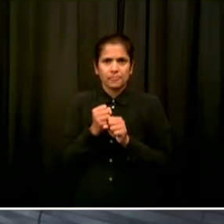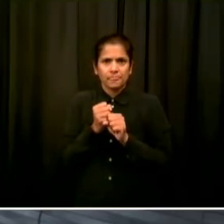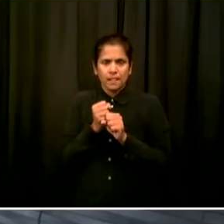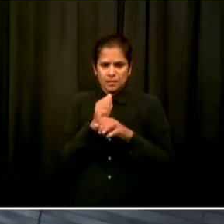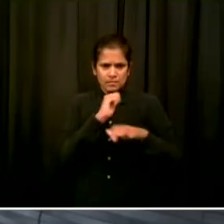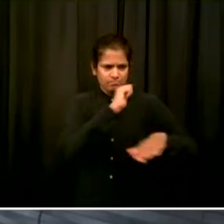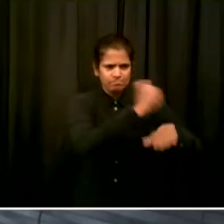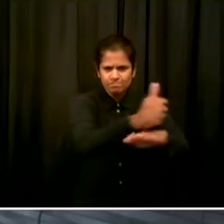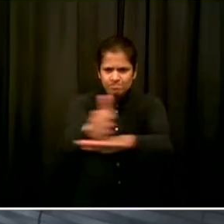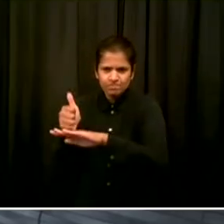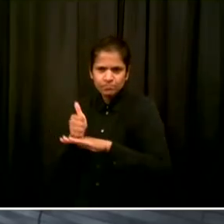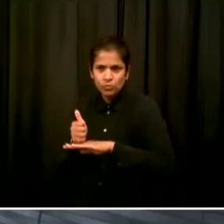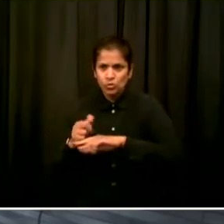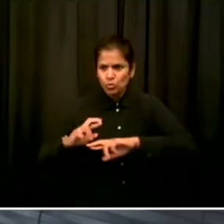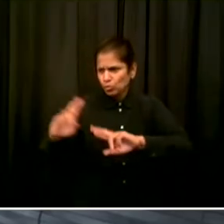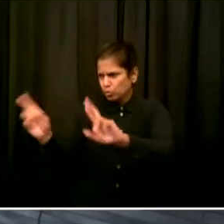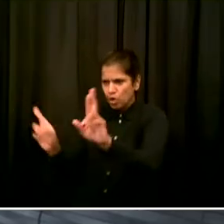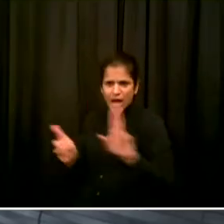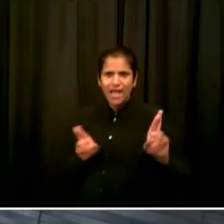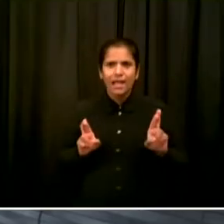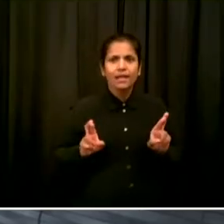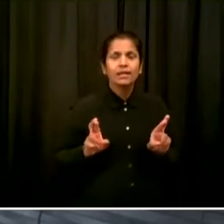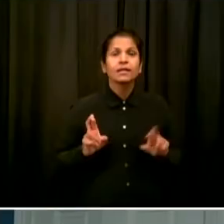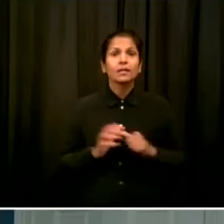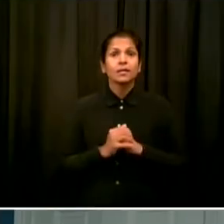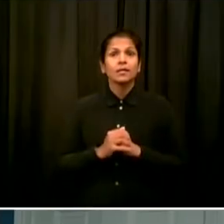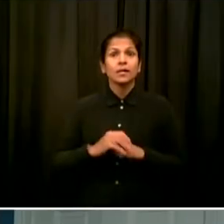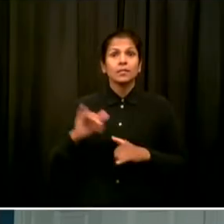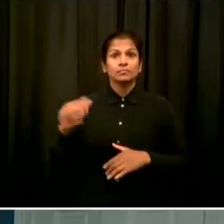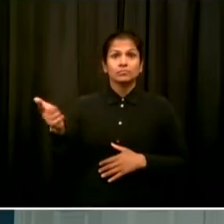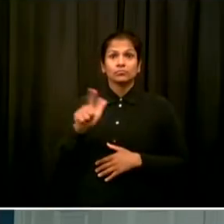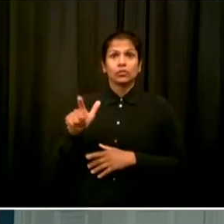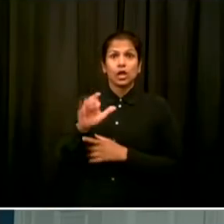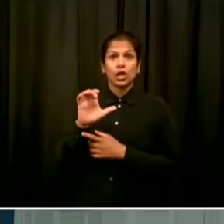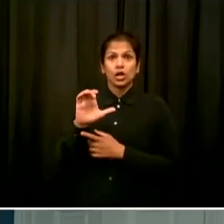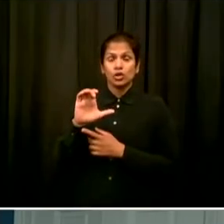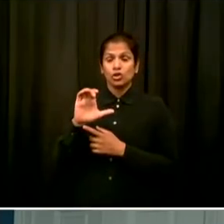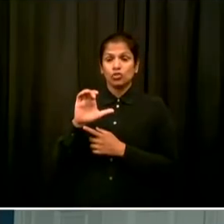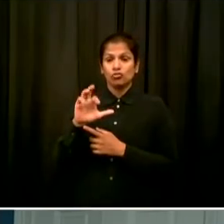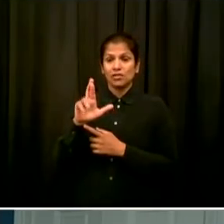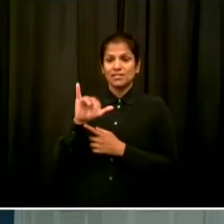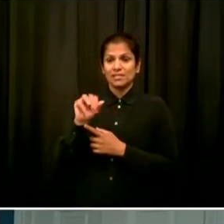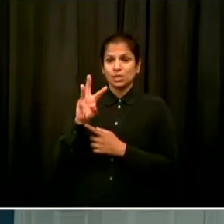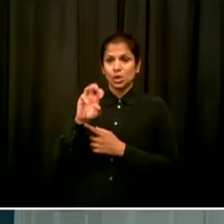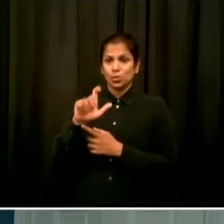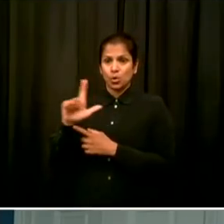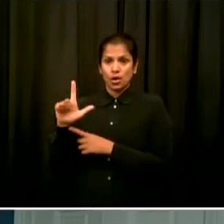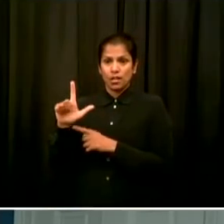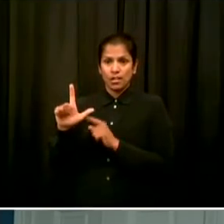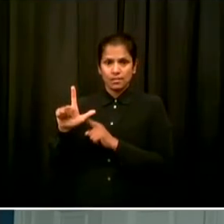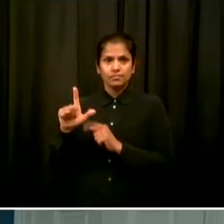DECADES AHEAD. BUT LET US START WITH THE IMMAEDITE WORK TO PROTECT NEW YORKERS AND THE WARNINGS THAW